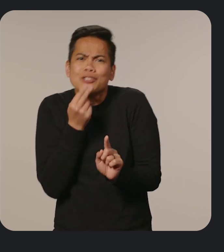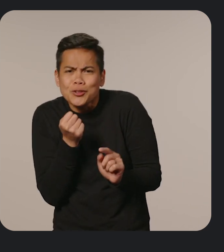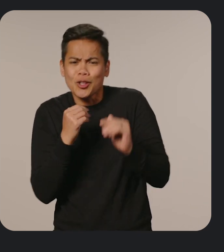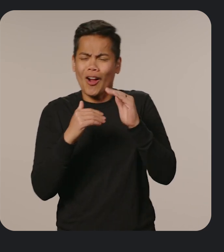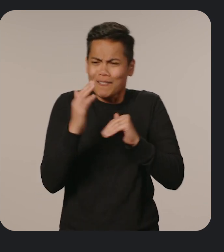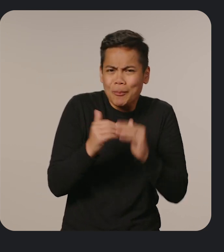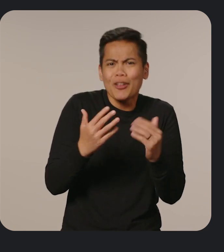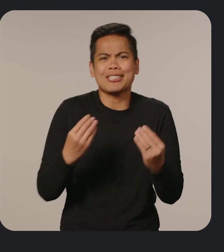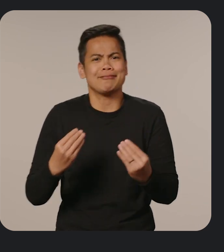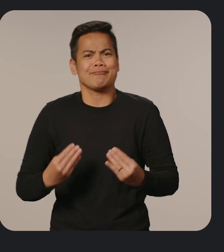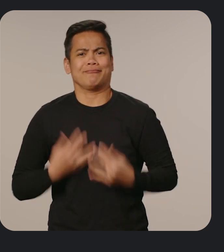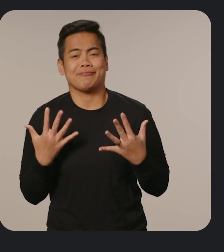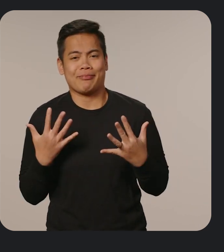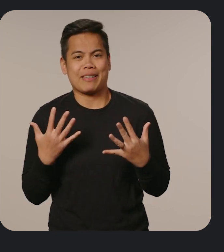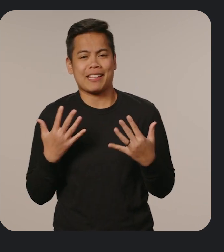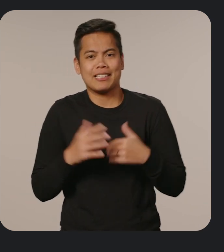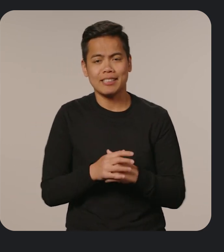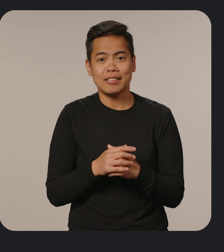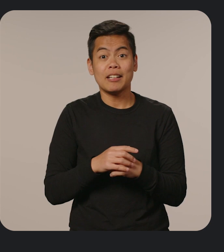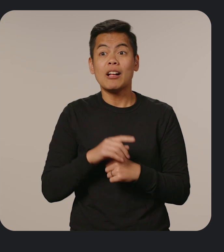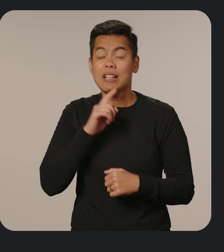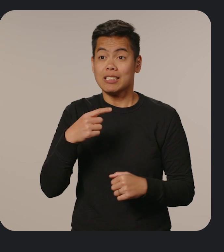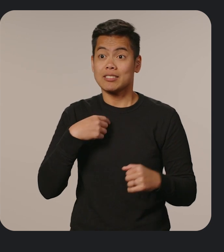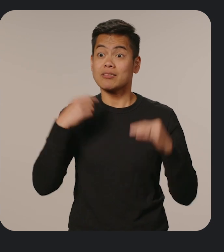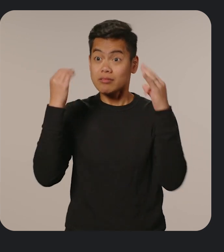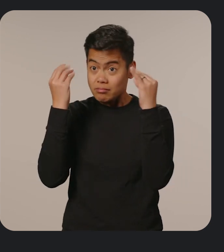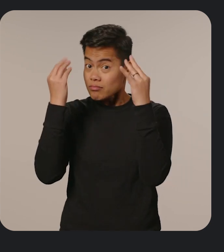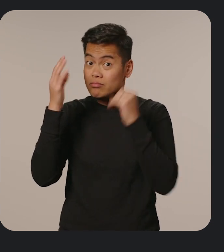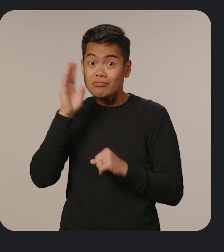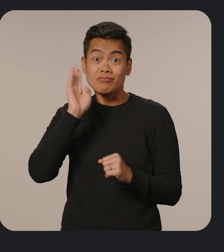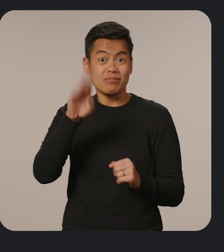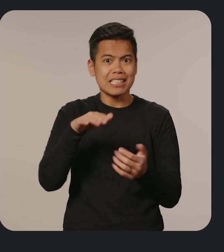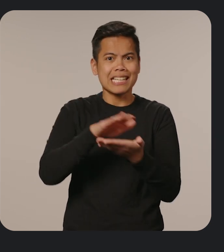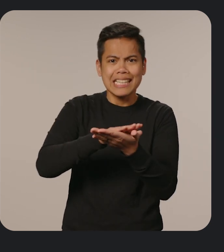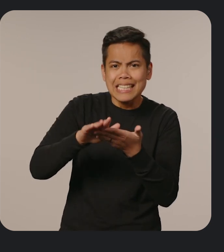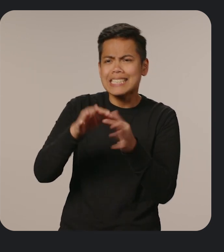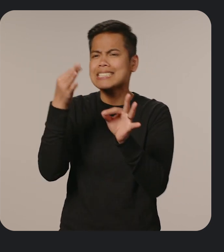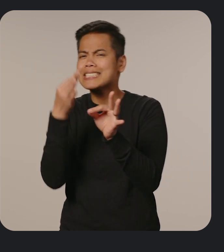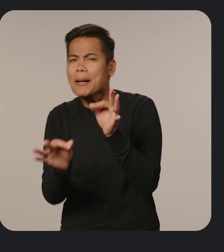We followed our feelings and stuff just came alive. It's alive!